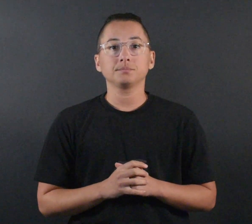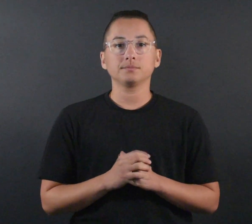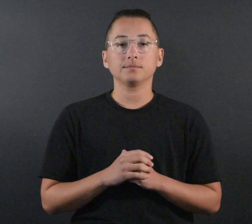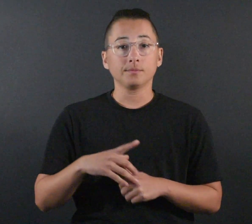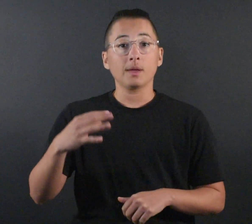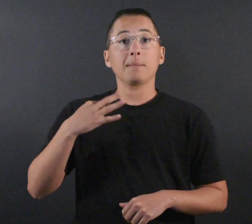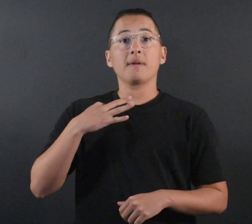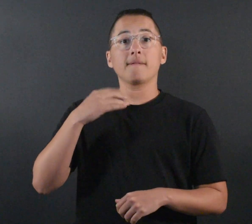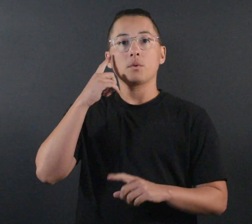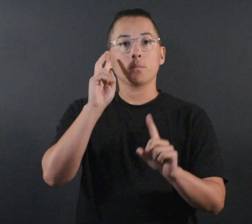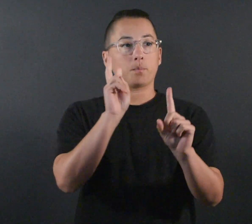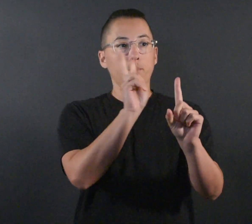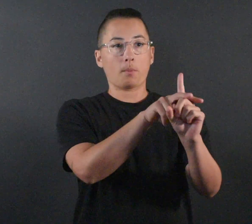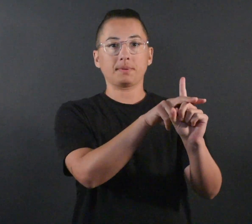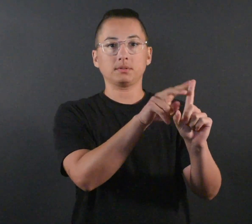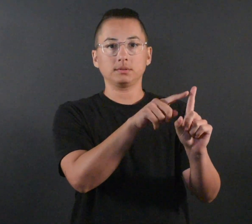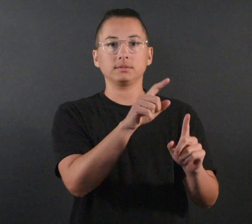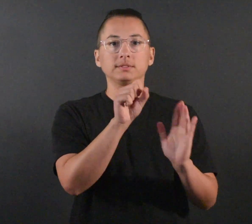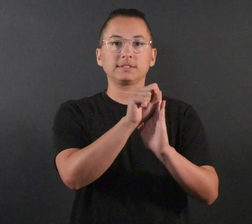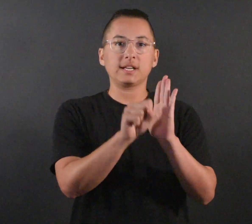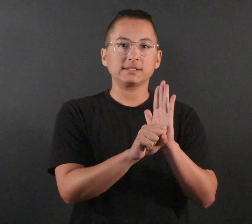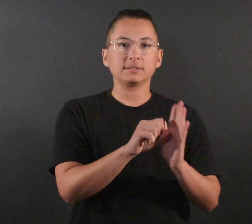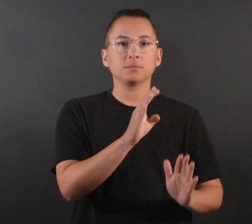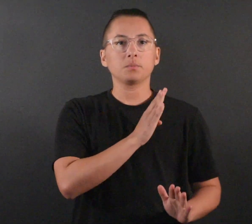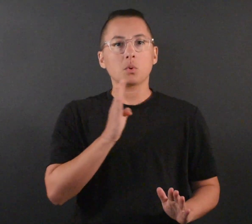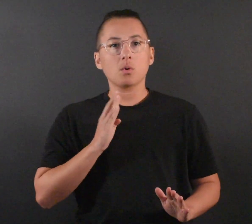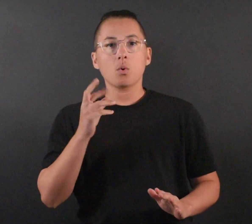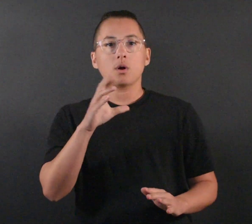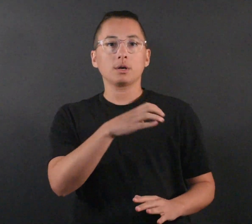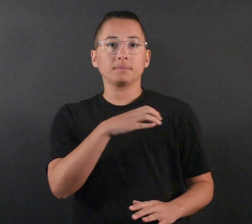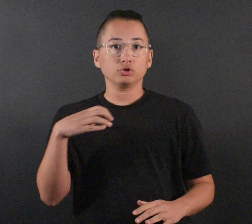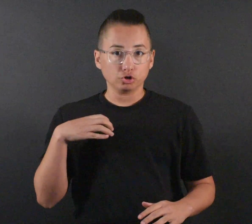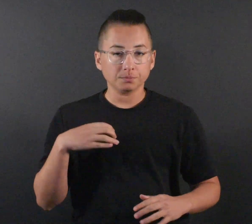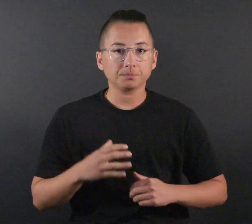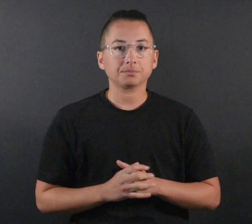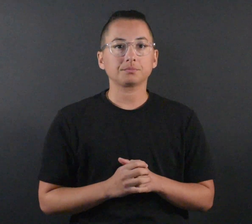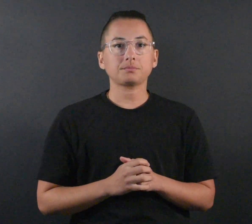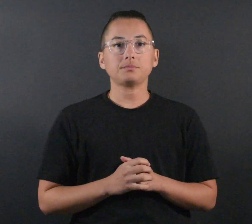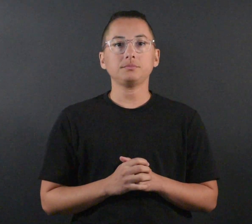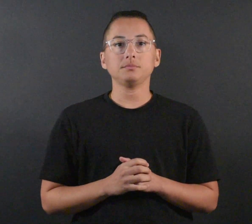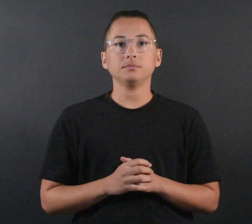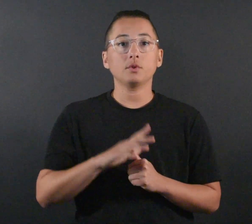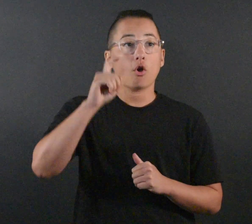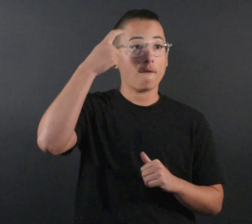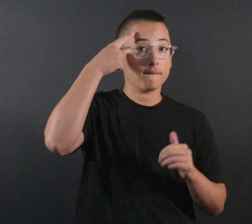about how to apply. Summaries of past projects are listed on the webpage.